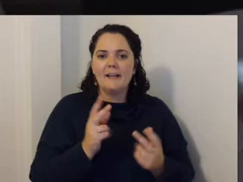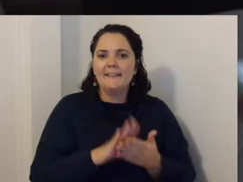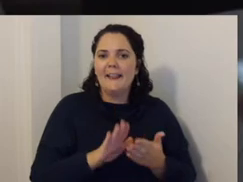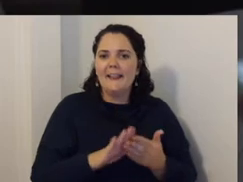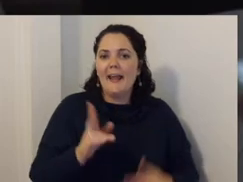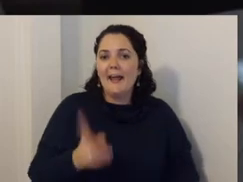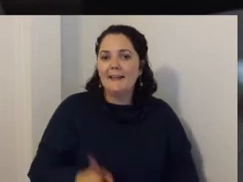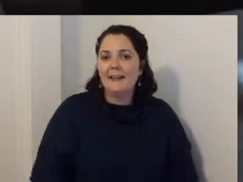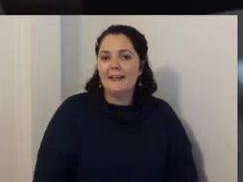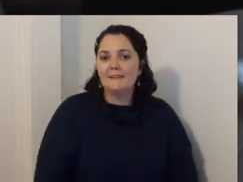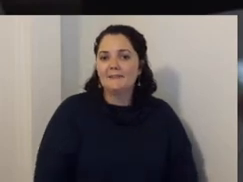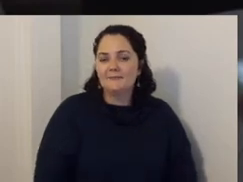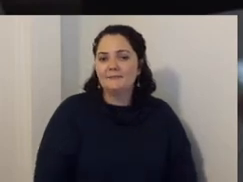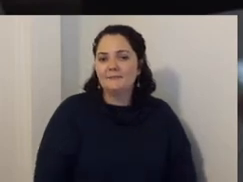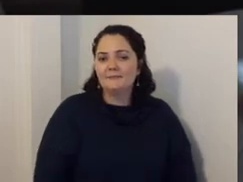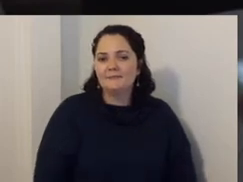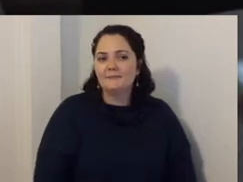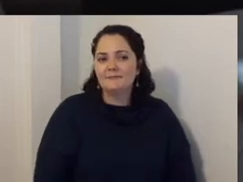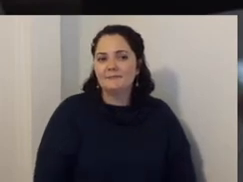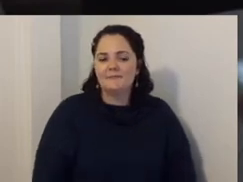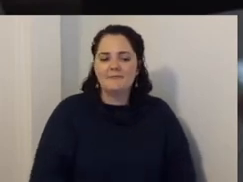and then I can go at it again in my drawing and work back and forth